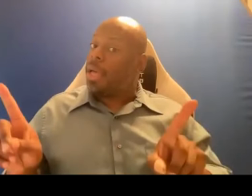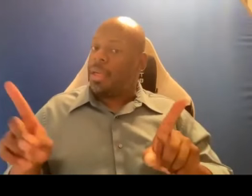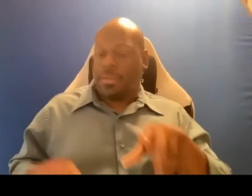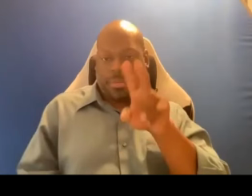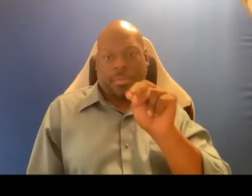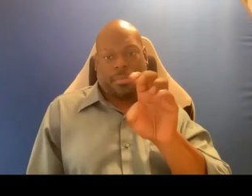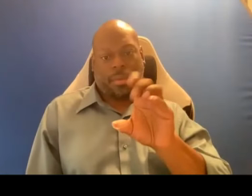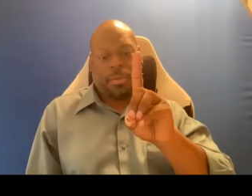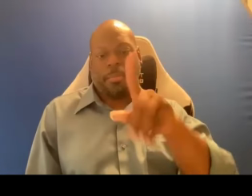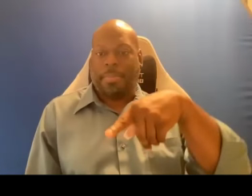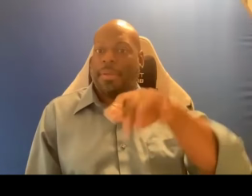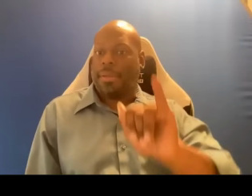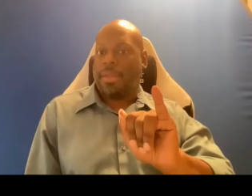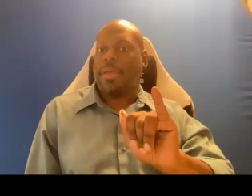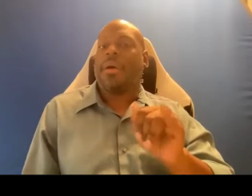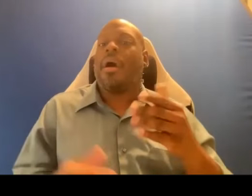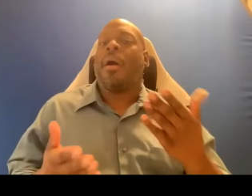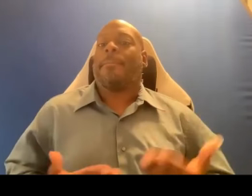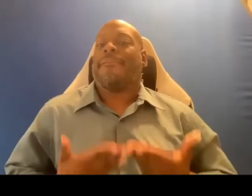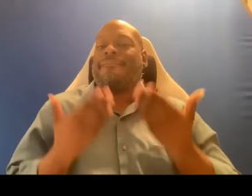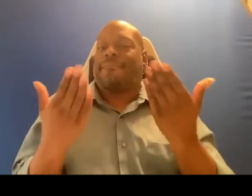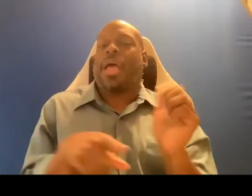All three positions require ongoing professional development.